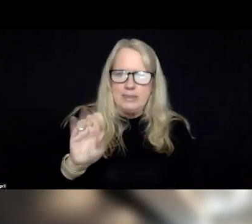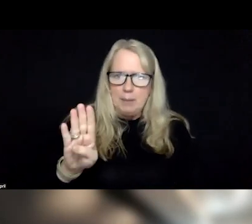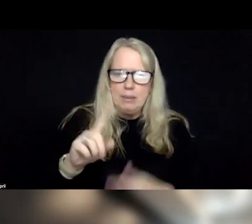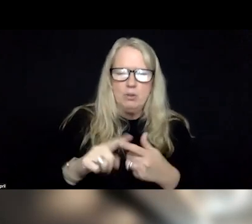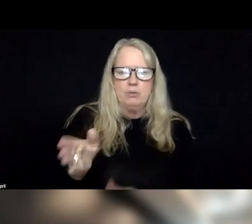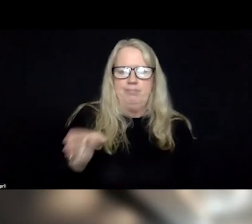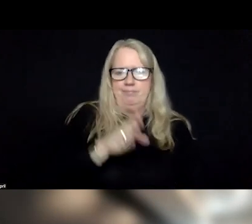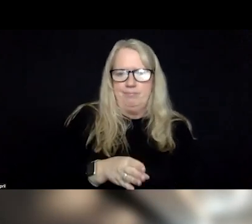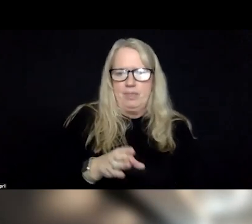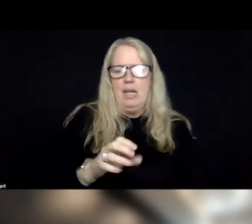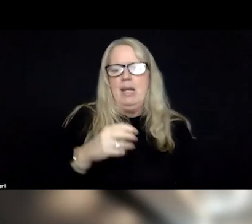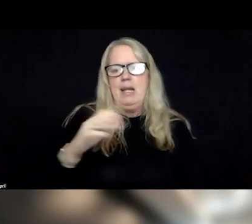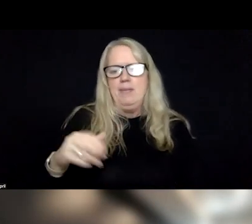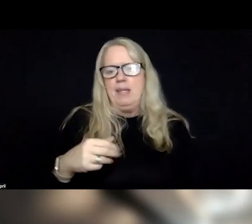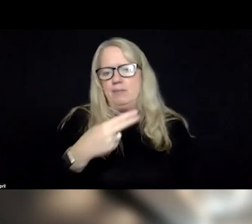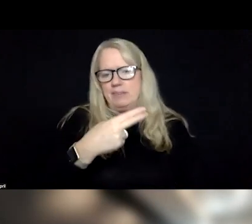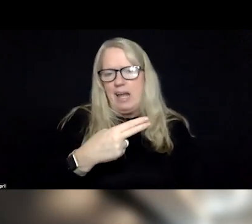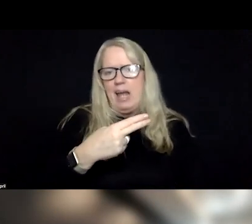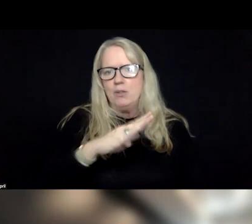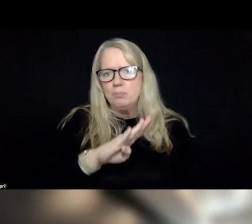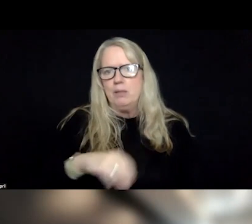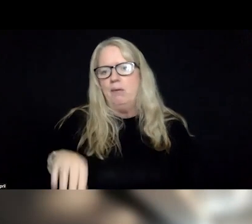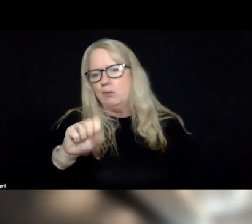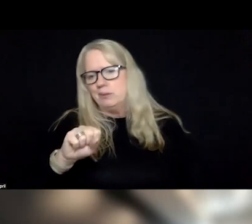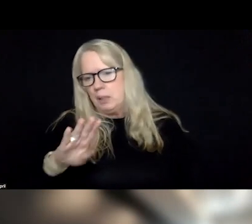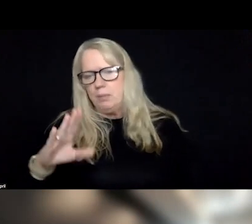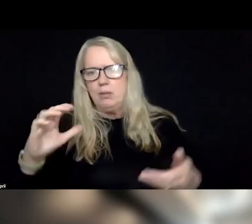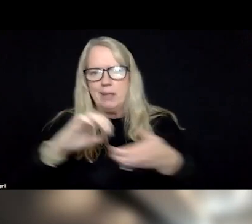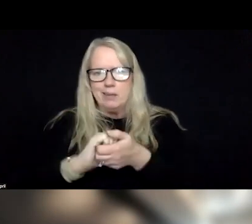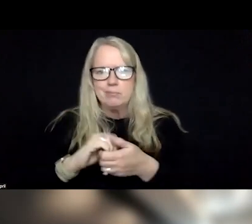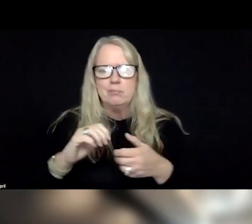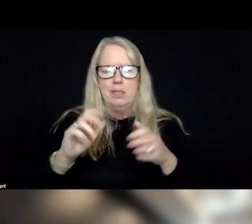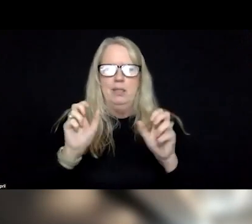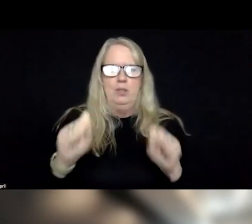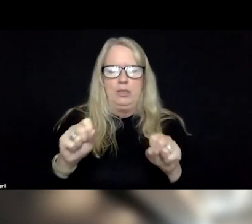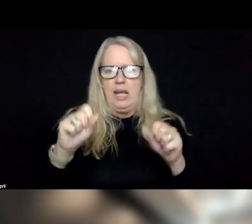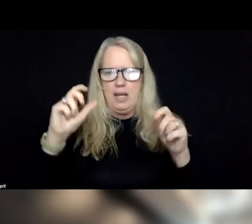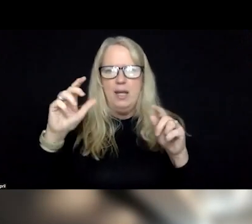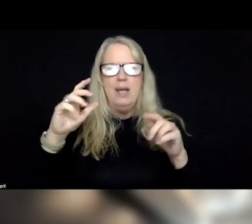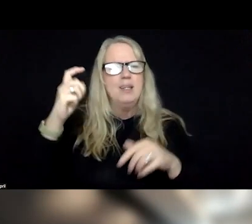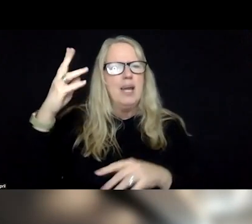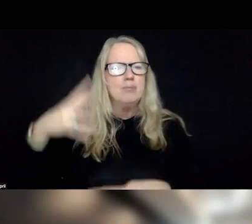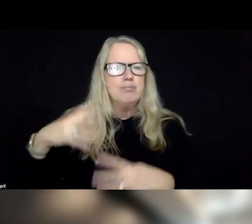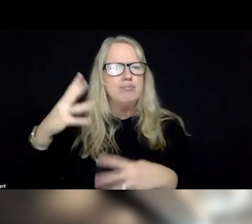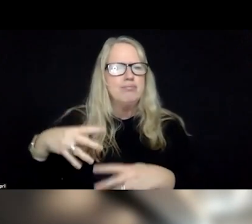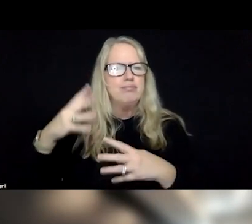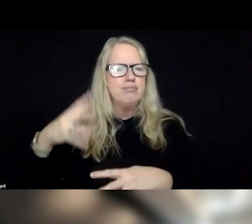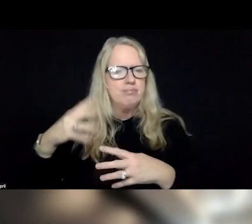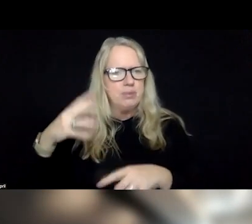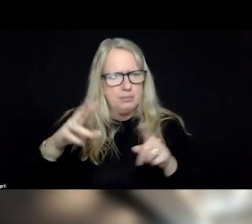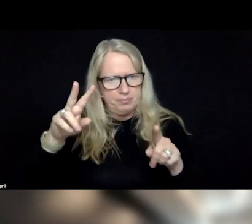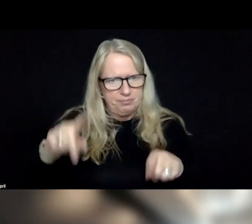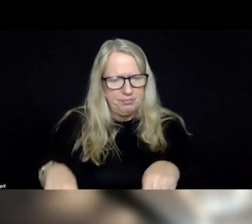IS A HOUSE OR SENATE COME PAN YEN FOR THESE SO THESE ARE MULTIPLE